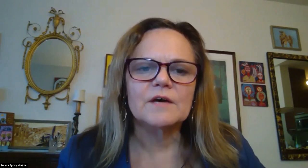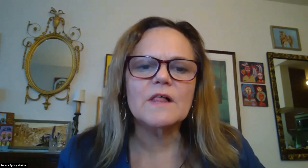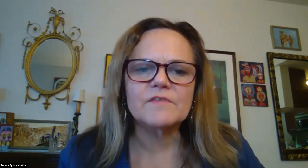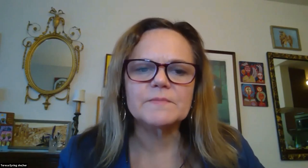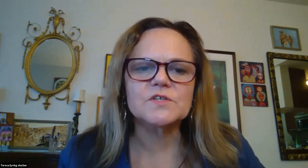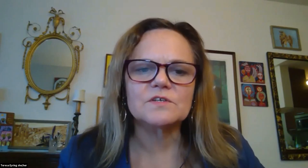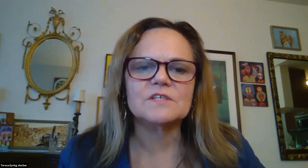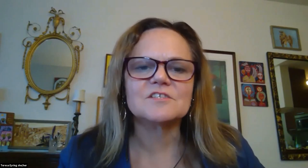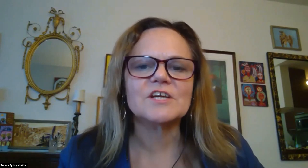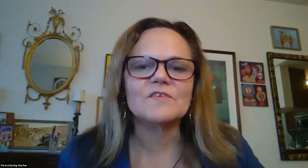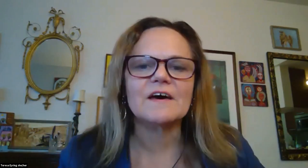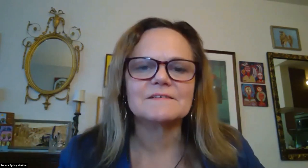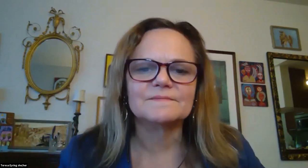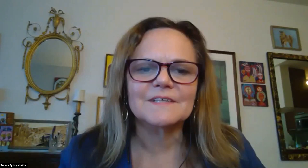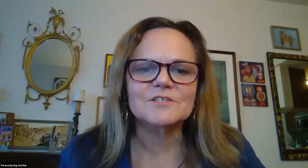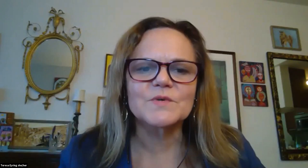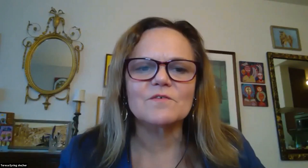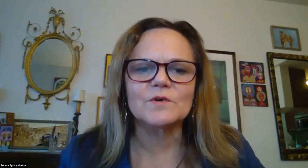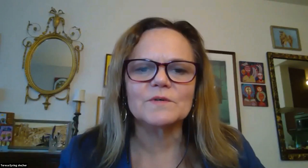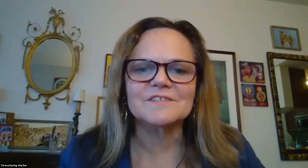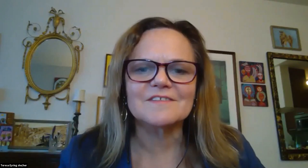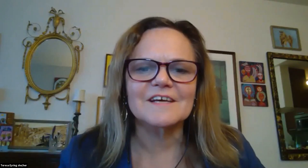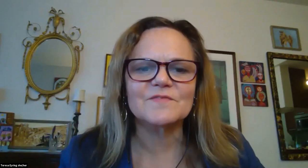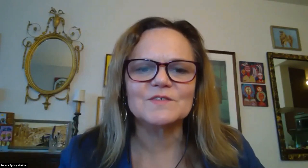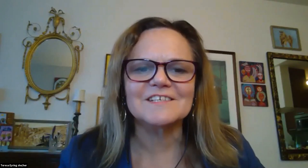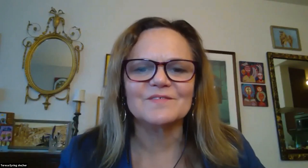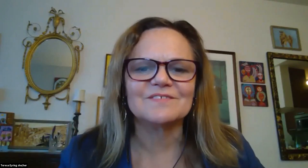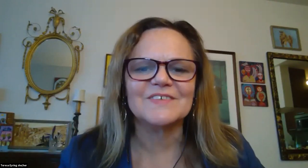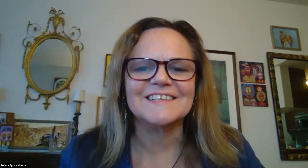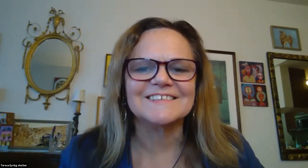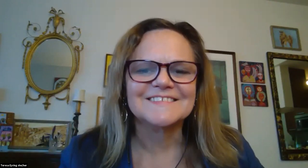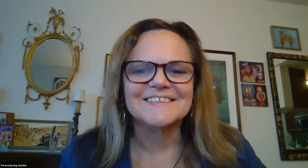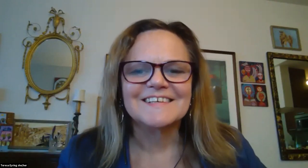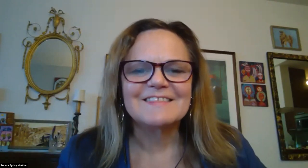and we'll have opportunities to share that as we go forward into the next few days of convening.